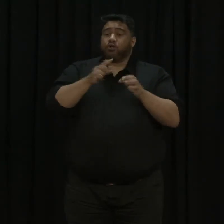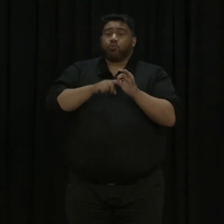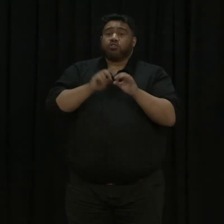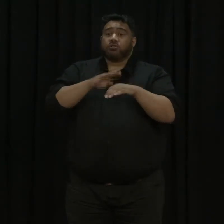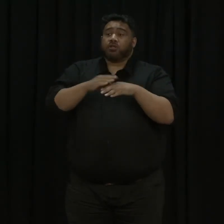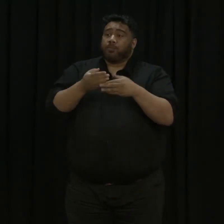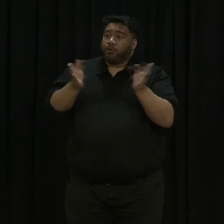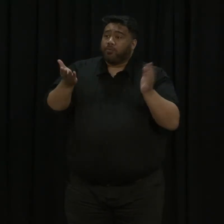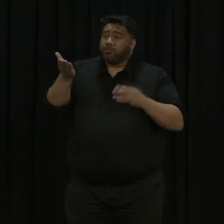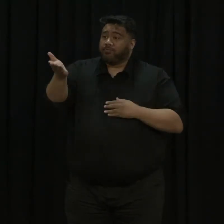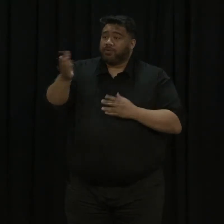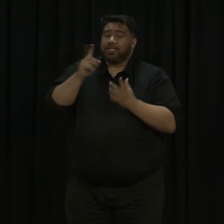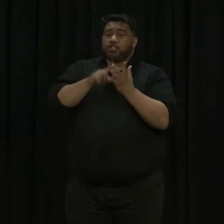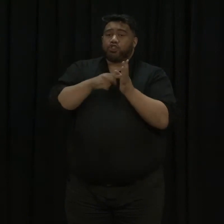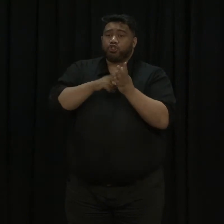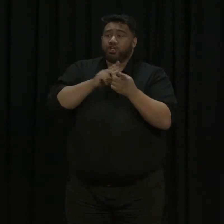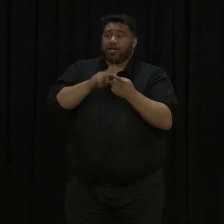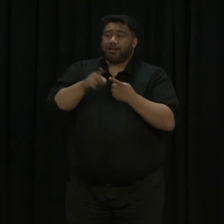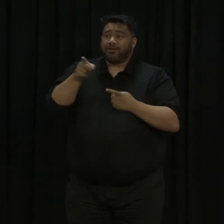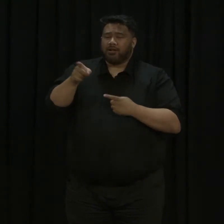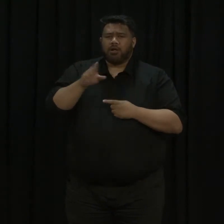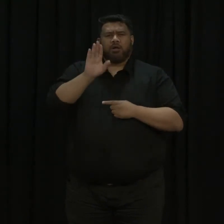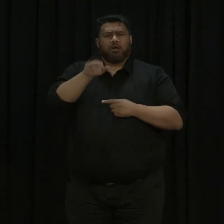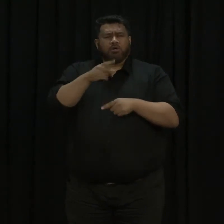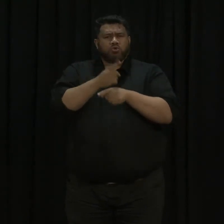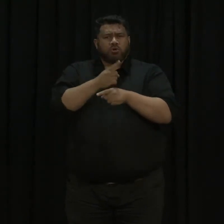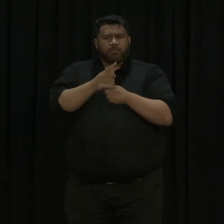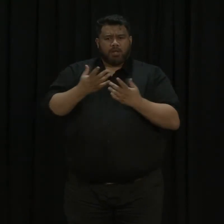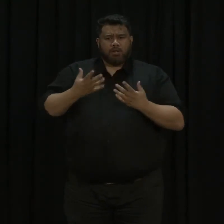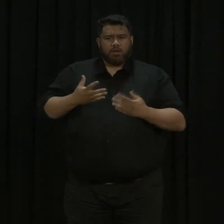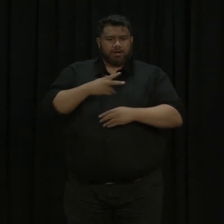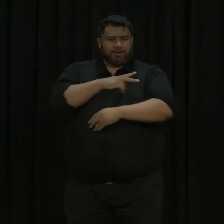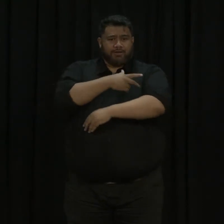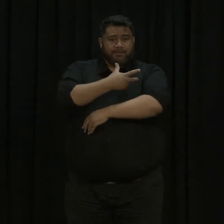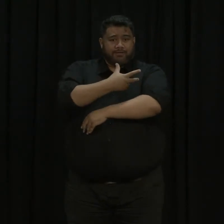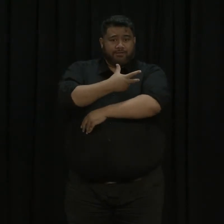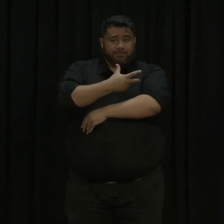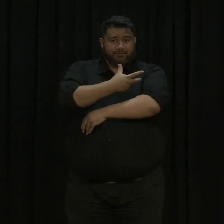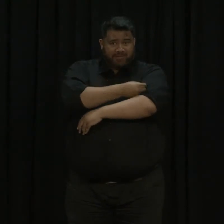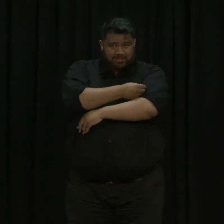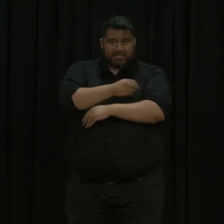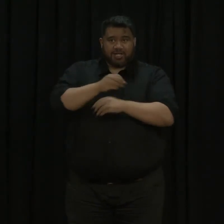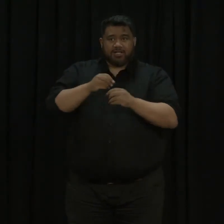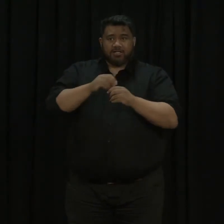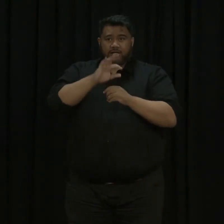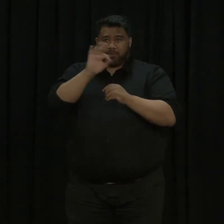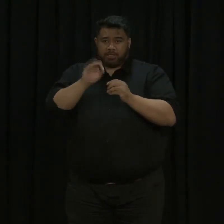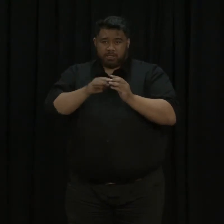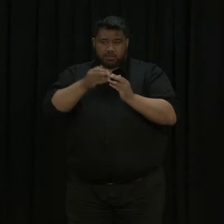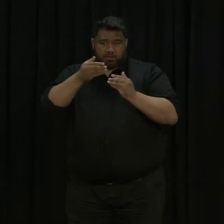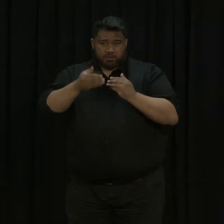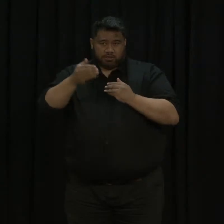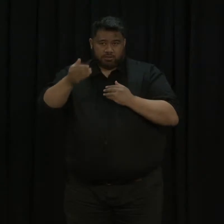They will have anti-of capacity